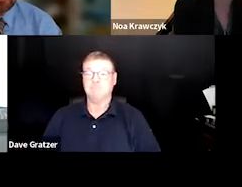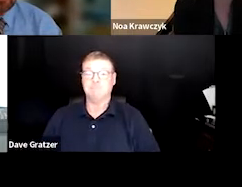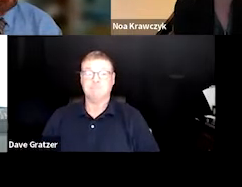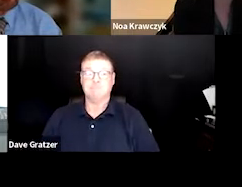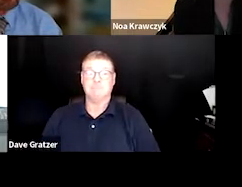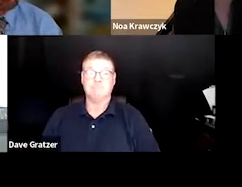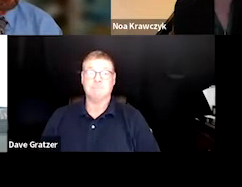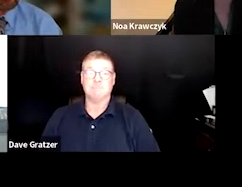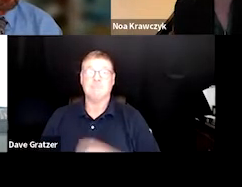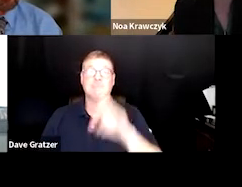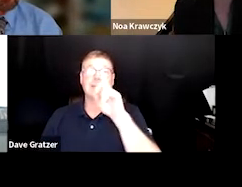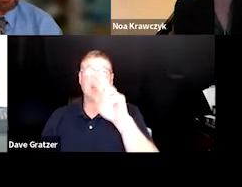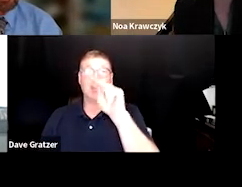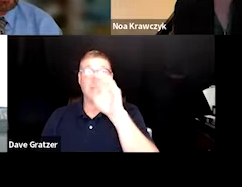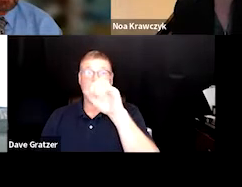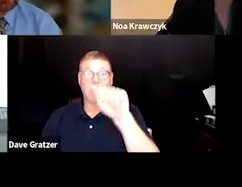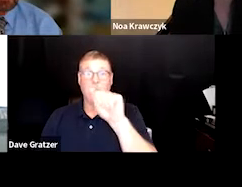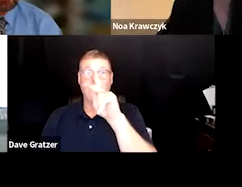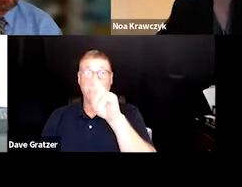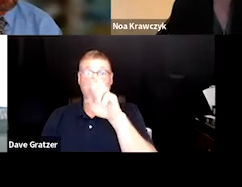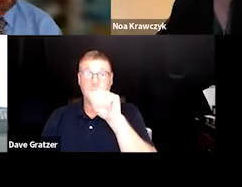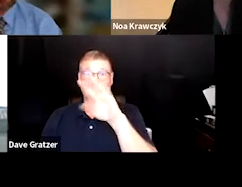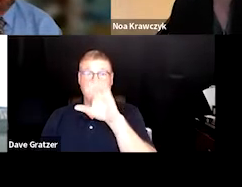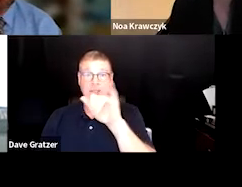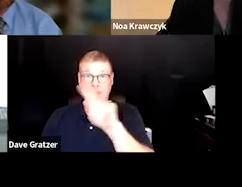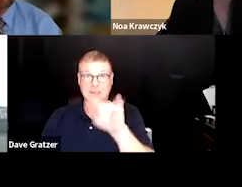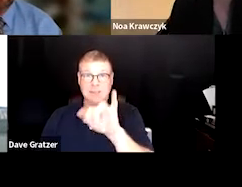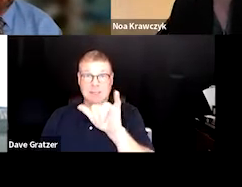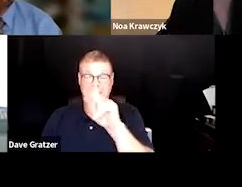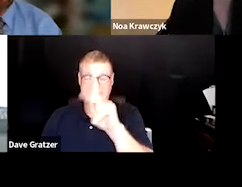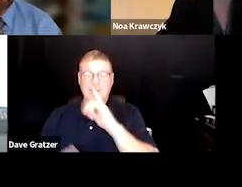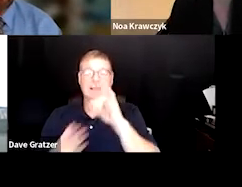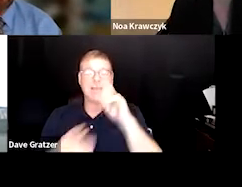Dr. Noa Krawczyk is assistant professor in the Department of Population Health